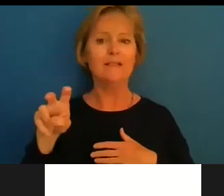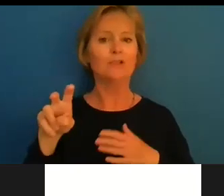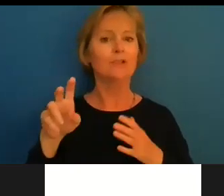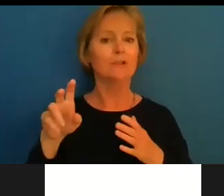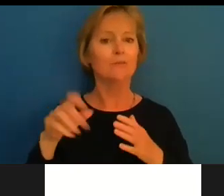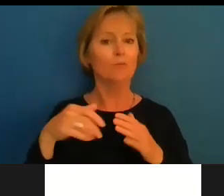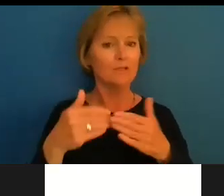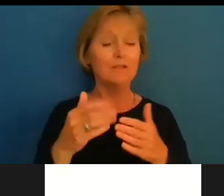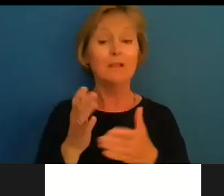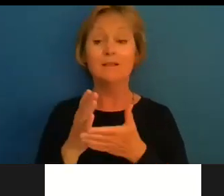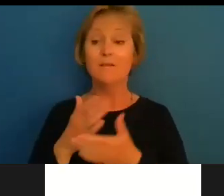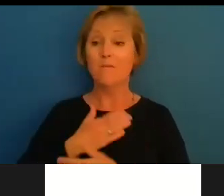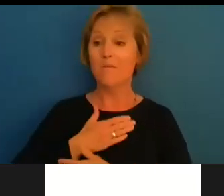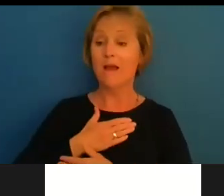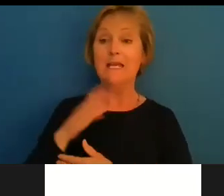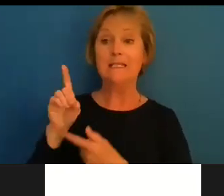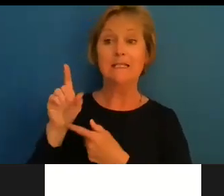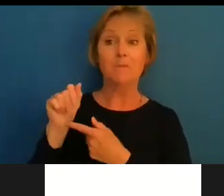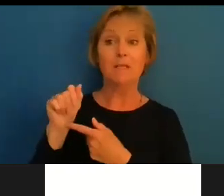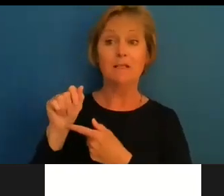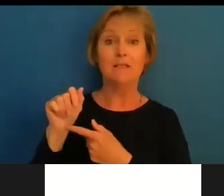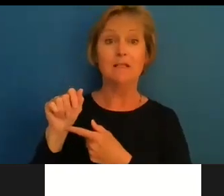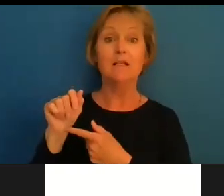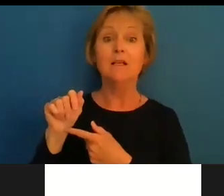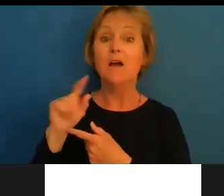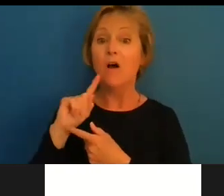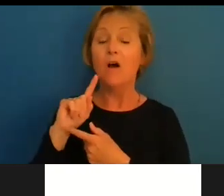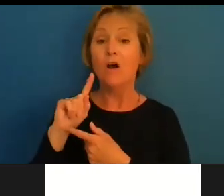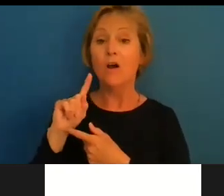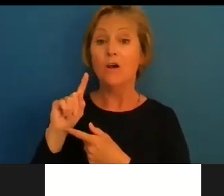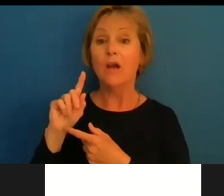I mean, some of my disabilities are acquired and some of them I was born with.